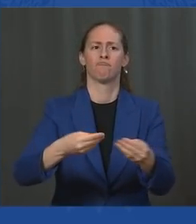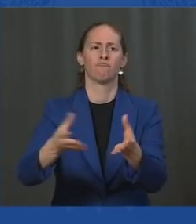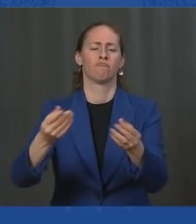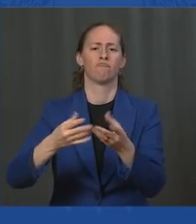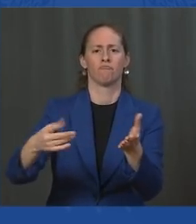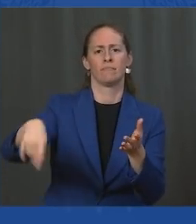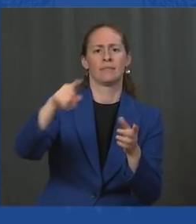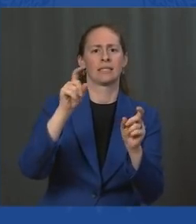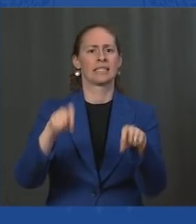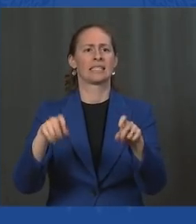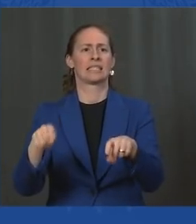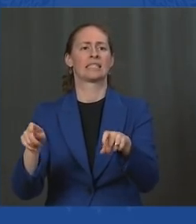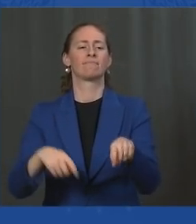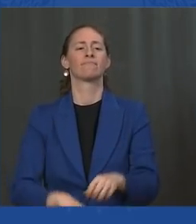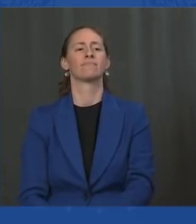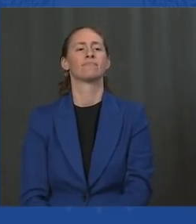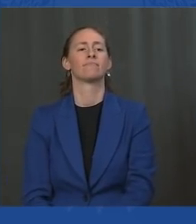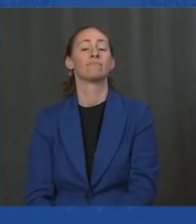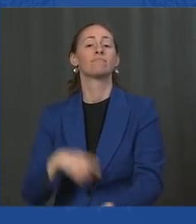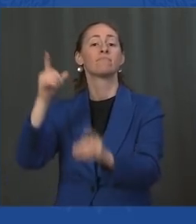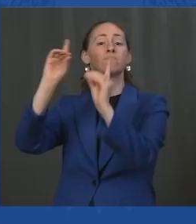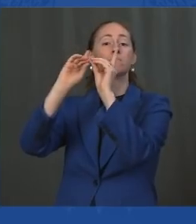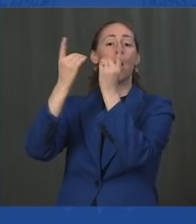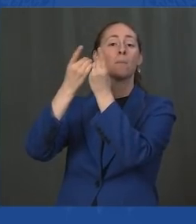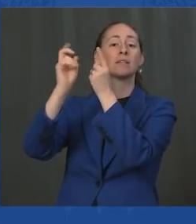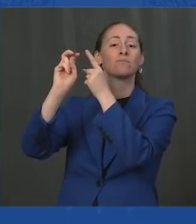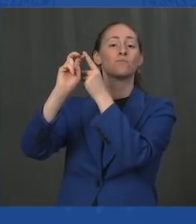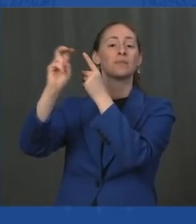to renew an energy [emergency] declaration to provide flexibility